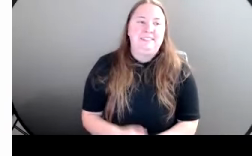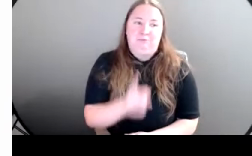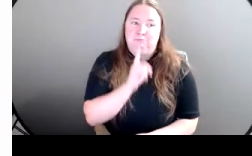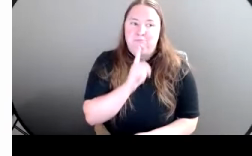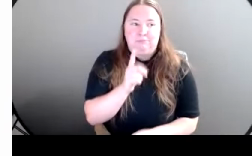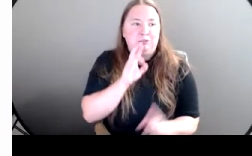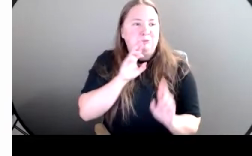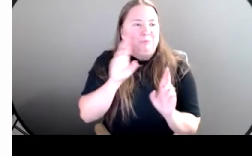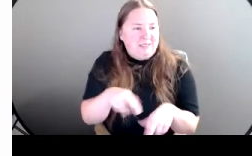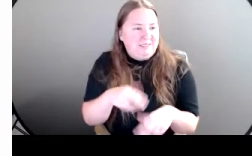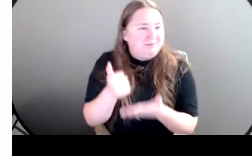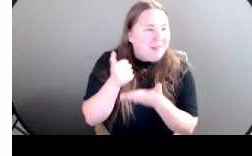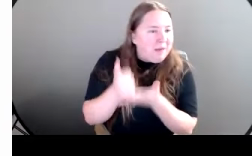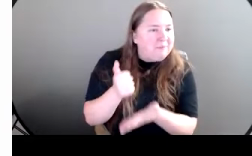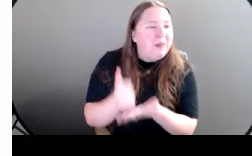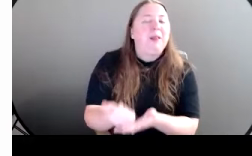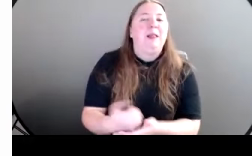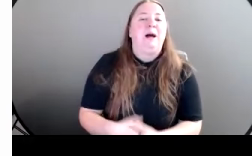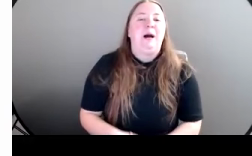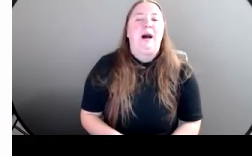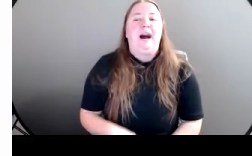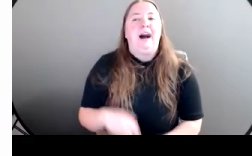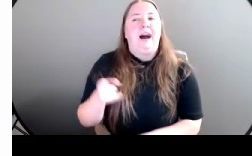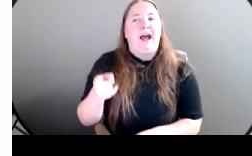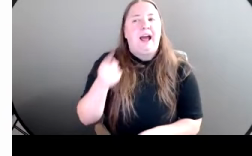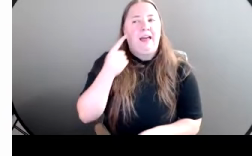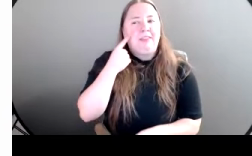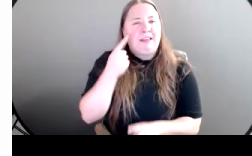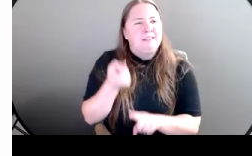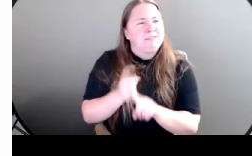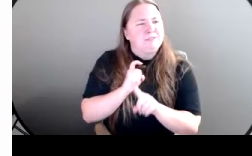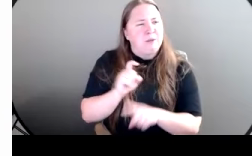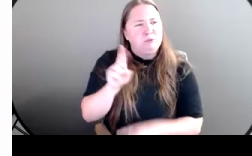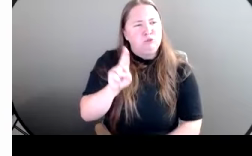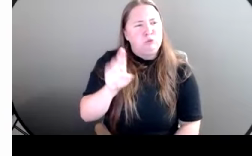This came out of, I think UC Irvine possibly,